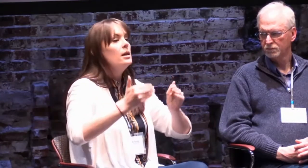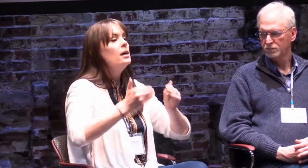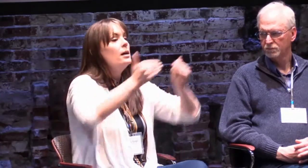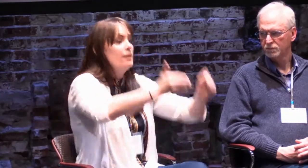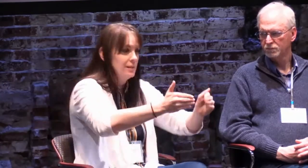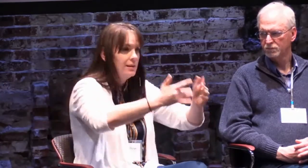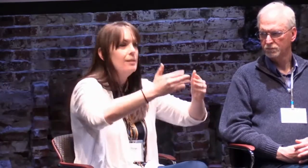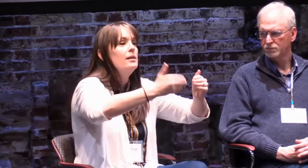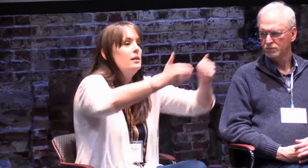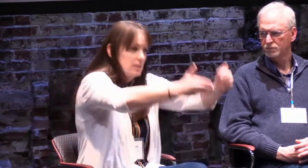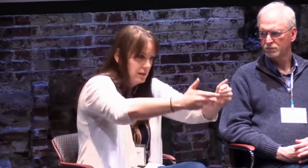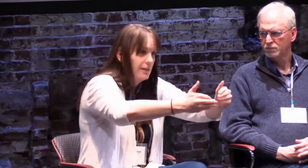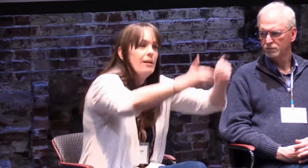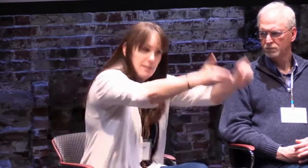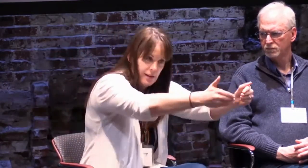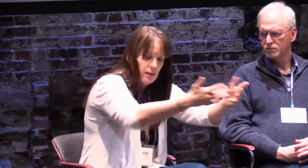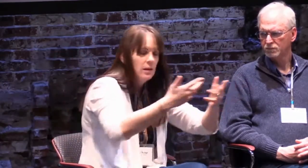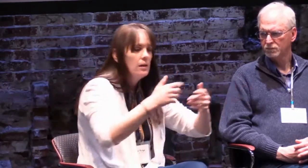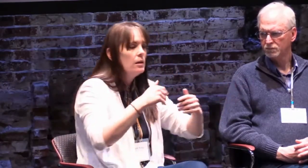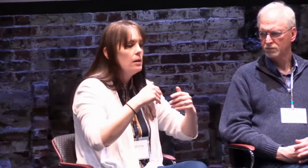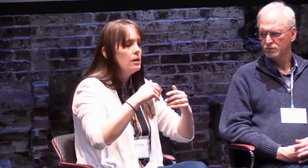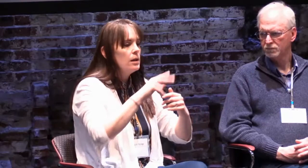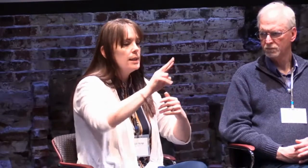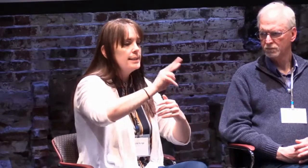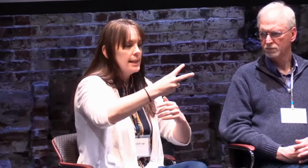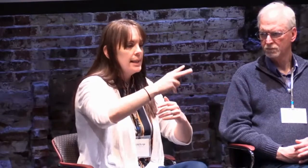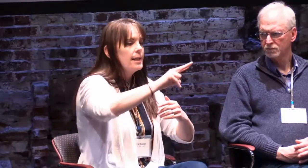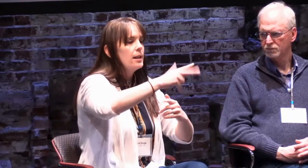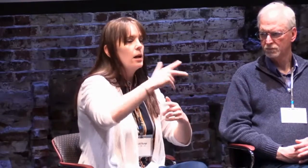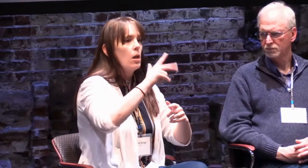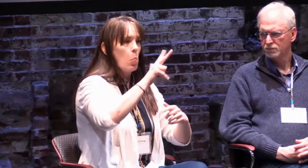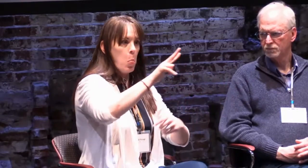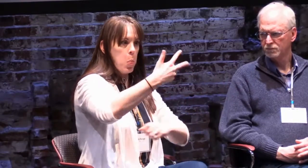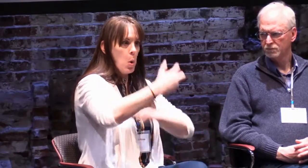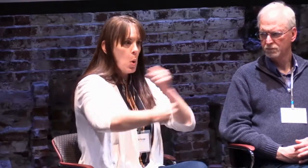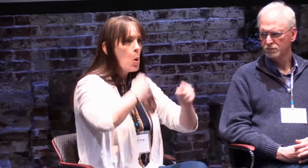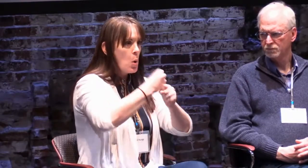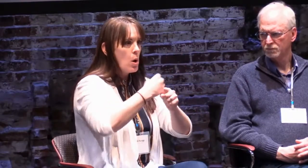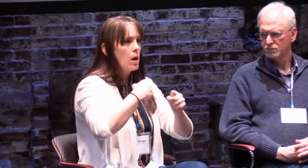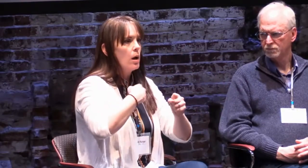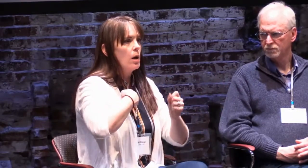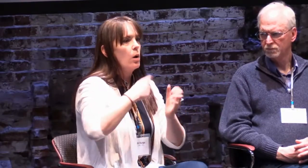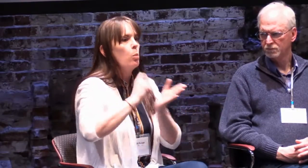some little moments where I just have a little Chardonnay. But then there's some other tough times.